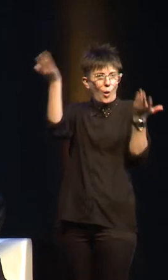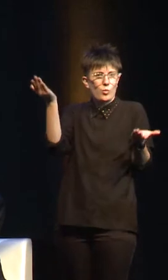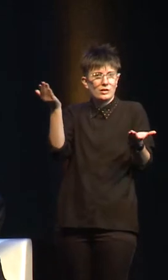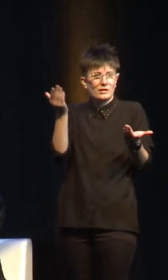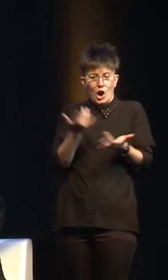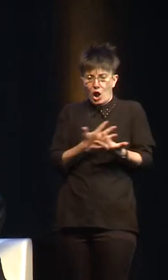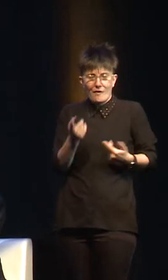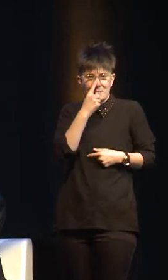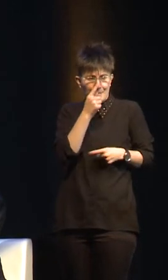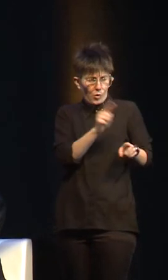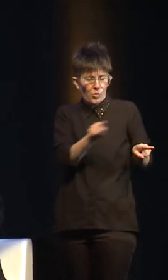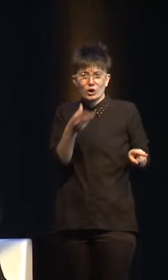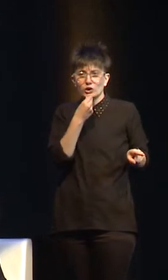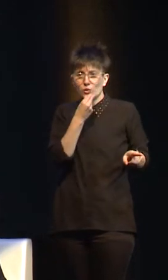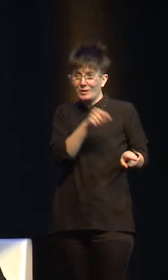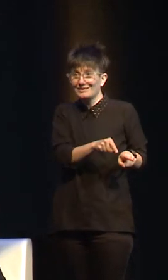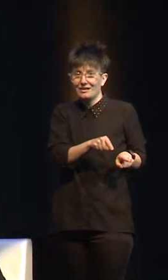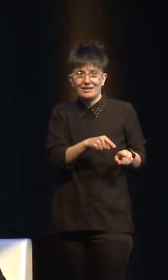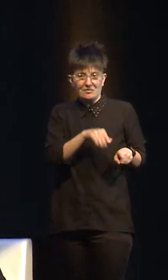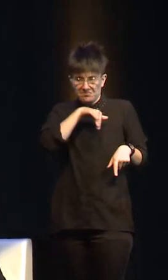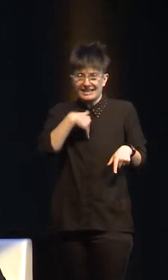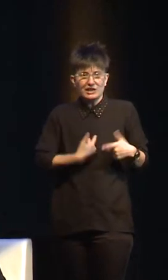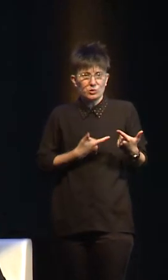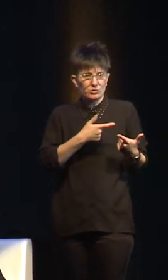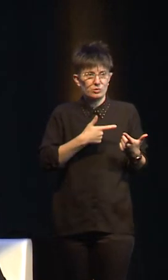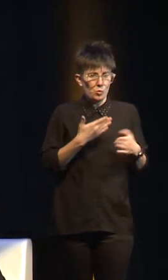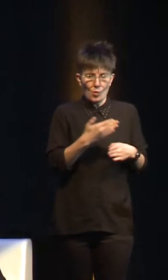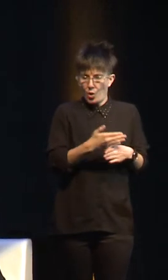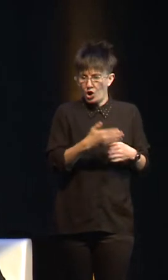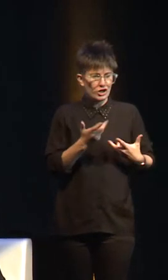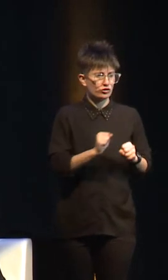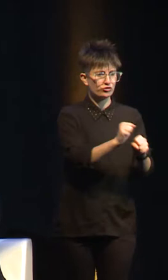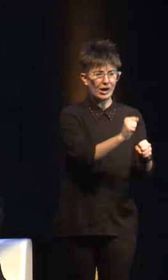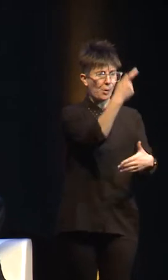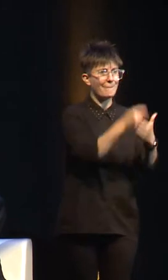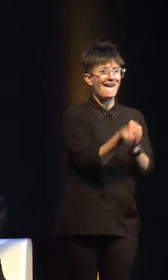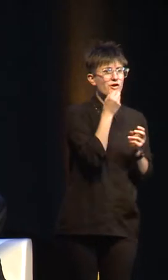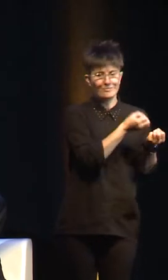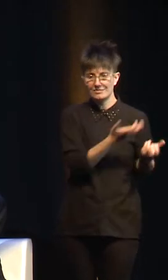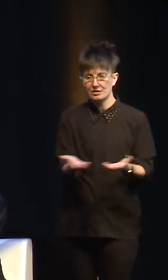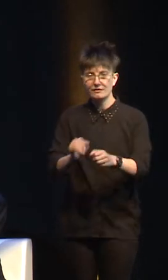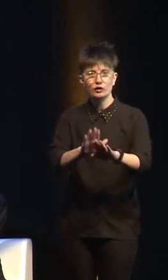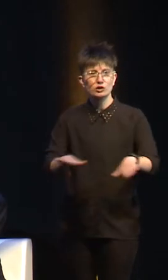the table and look after their families who don't have the time to read policy documents, don't necessarily know all that stuff and find it hard to get that information.